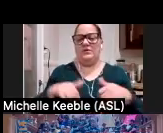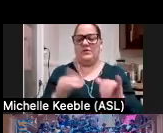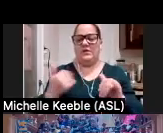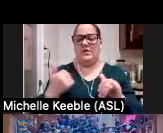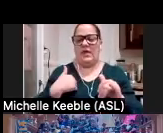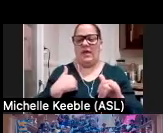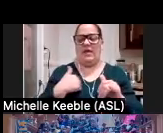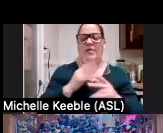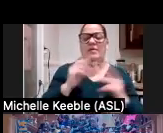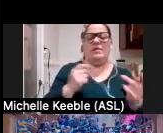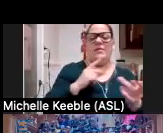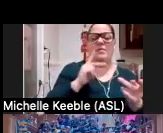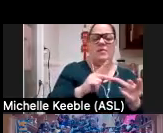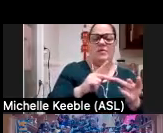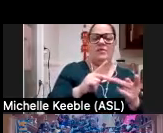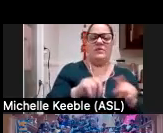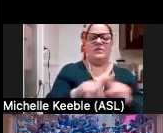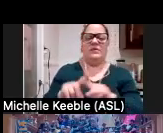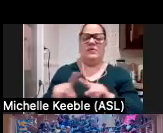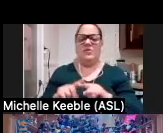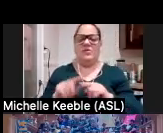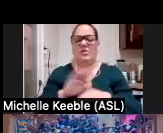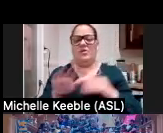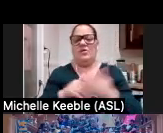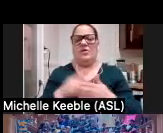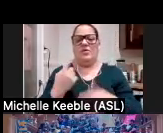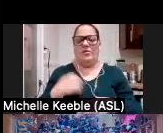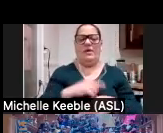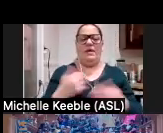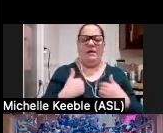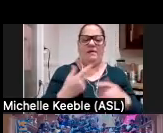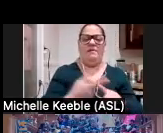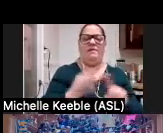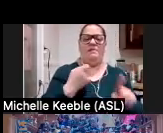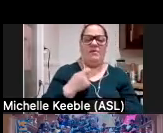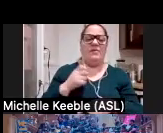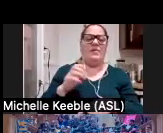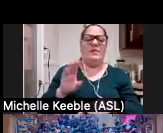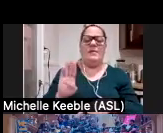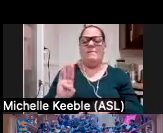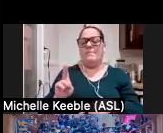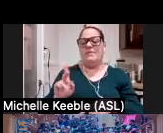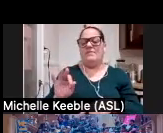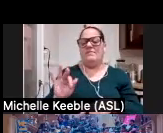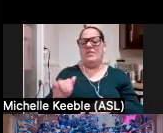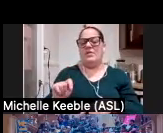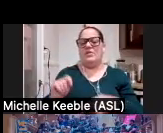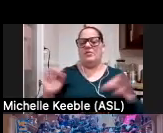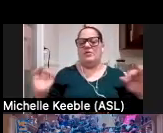database of all the artifacts that we have from the Buffalo collection. So up to the 8,000